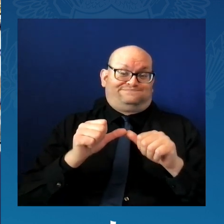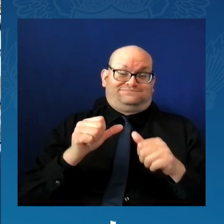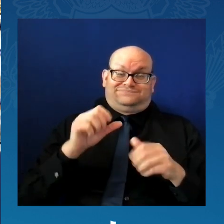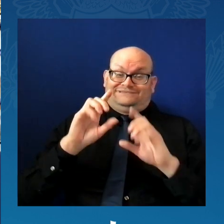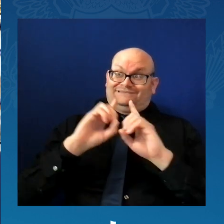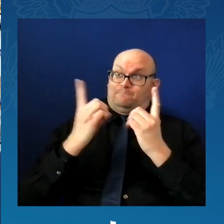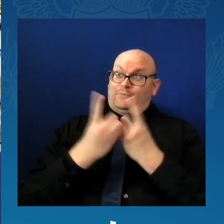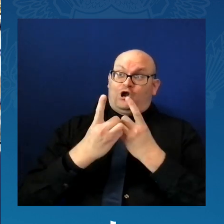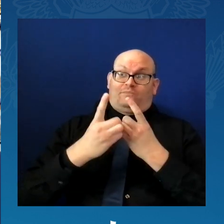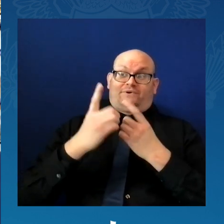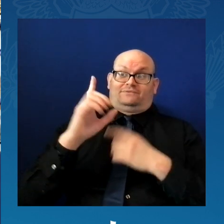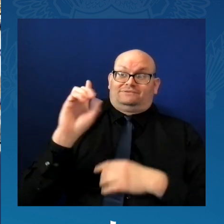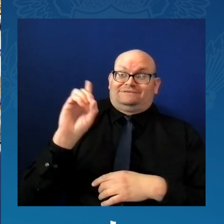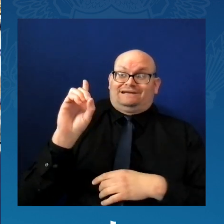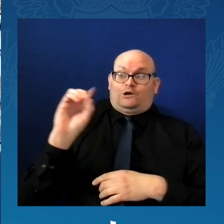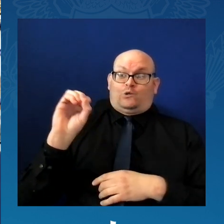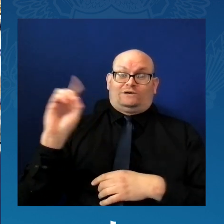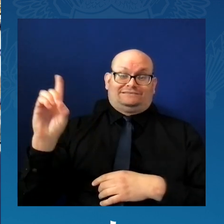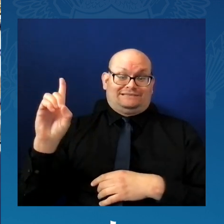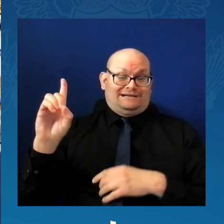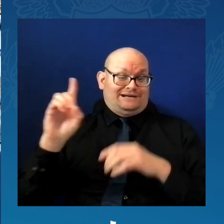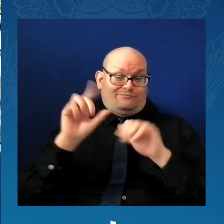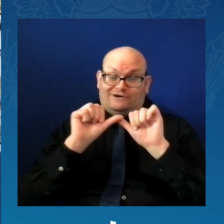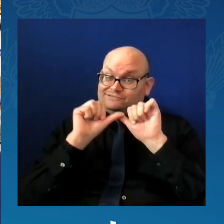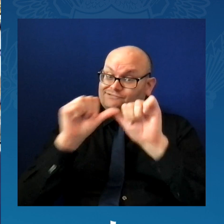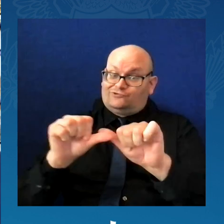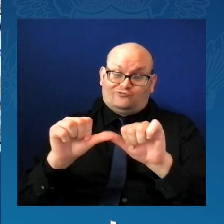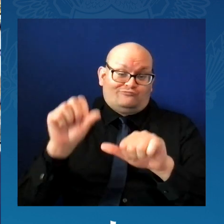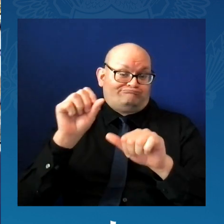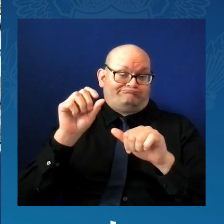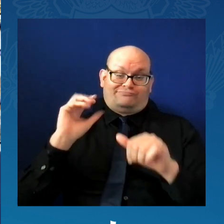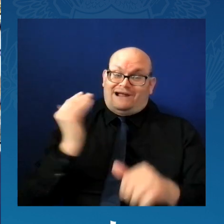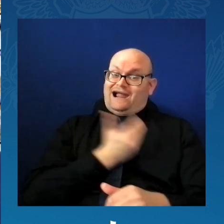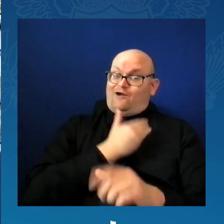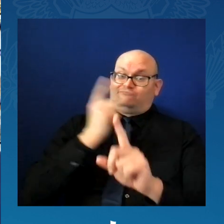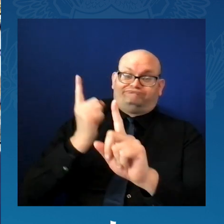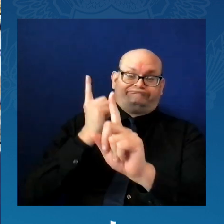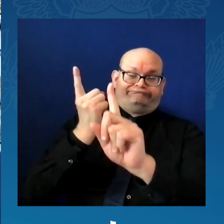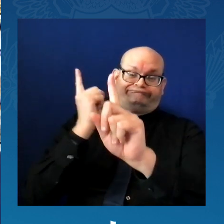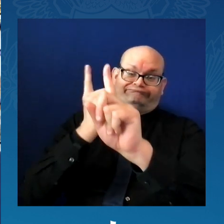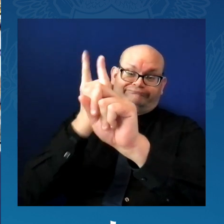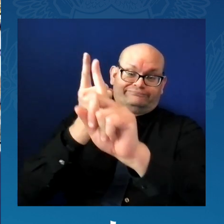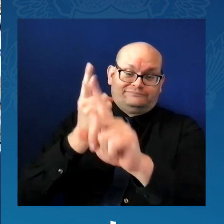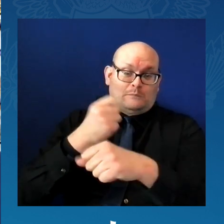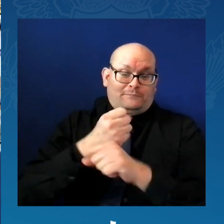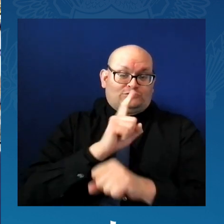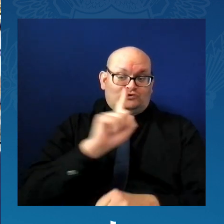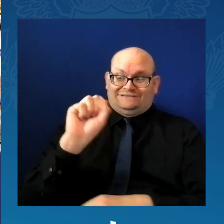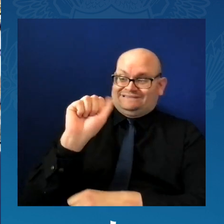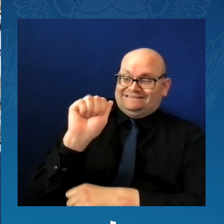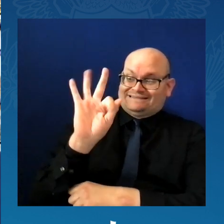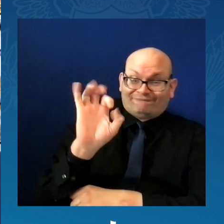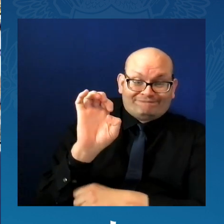secure, stable, sustainable and successful space domain. Thank you very much. The Vice President: Thank you, General.